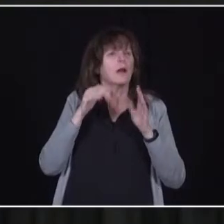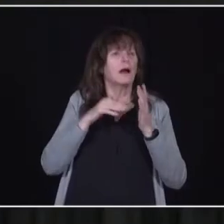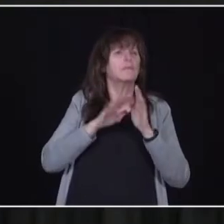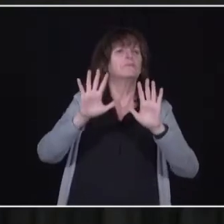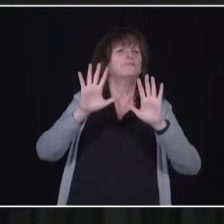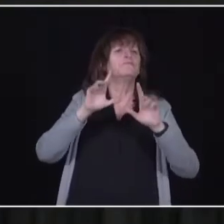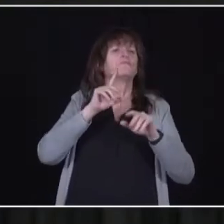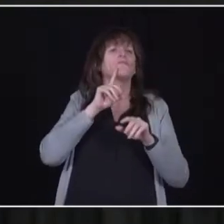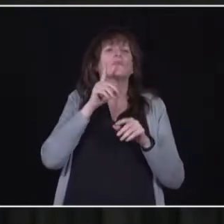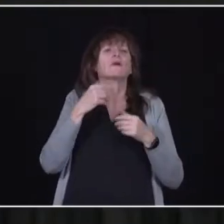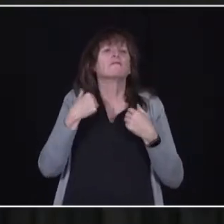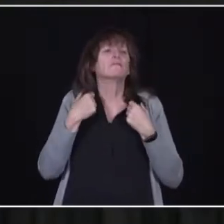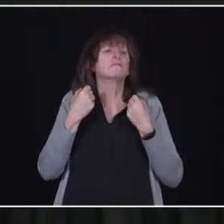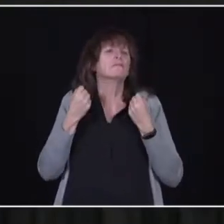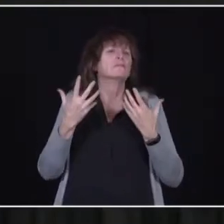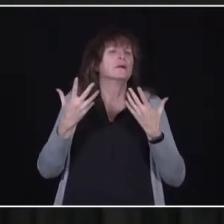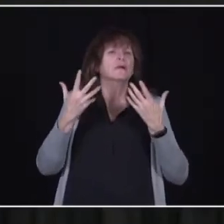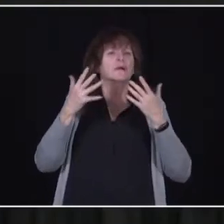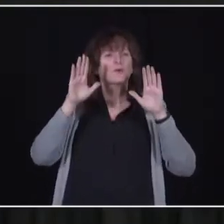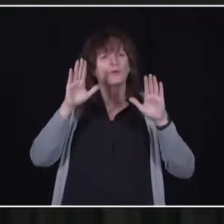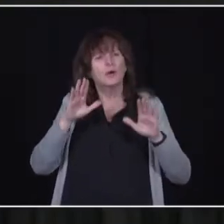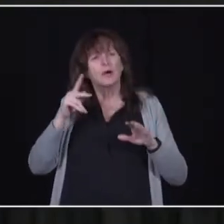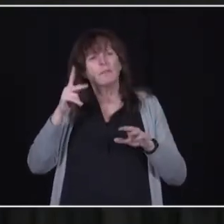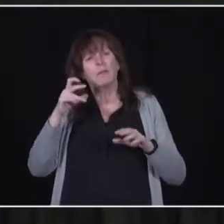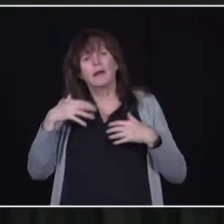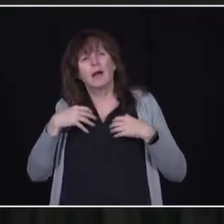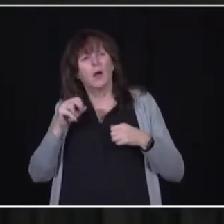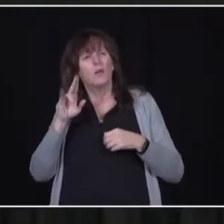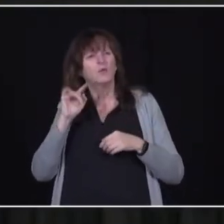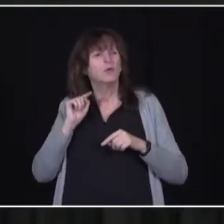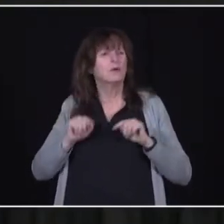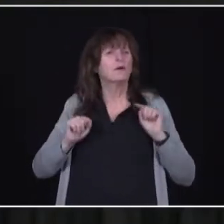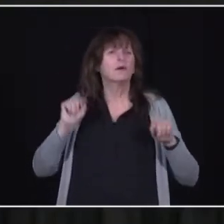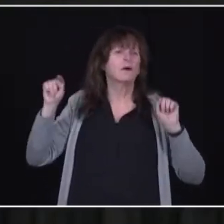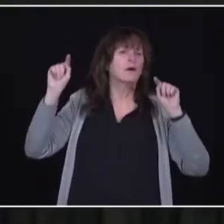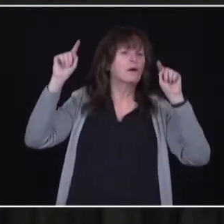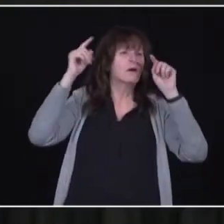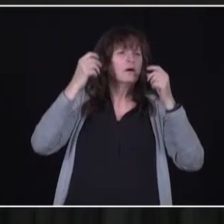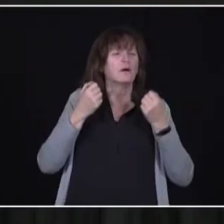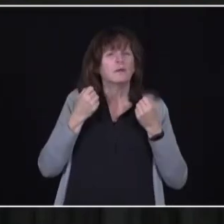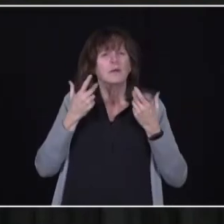maybe I shouldn't do it again but I know we have so many great hospitals, but